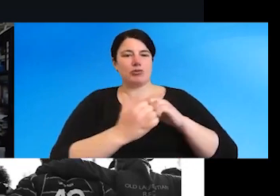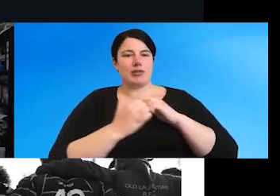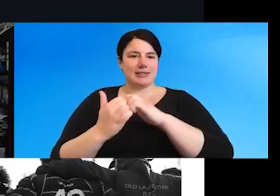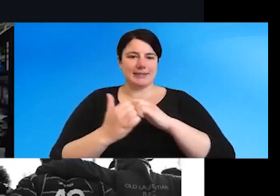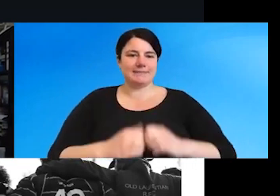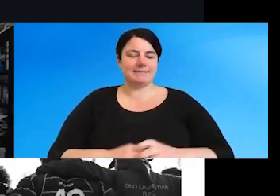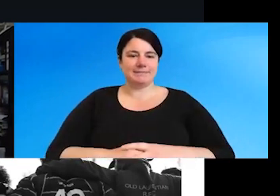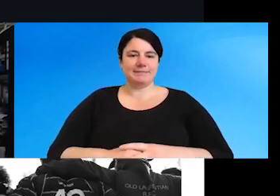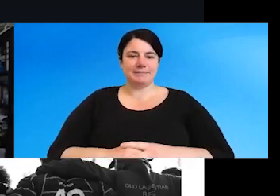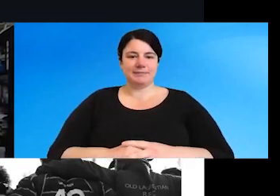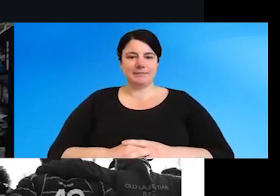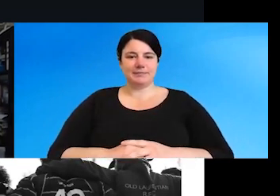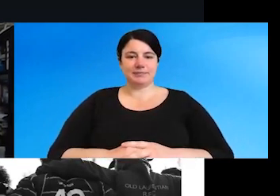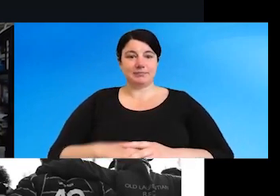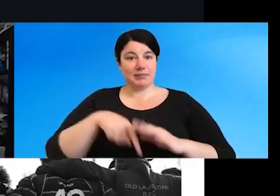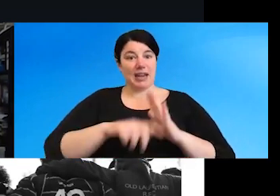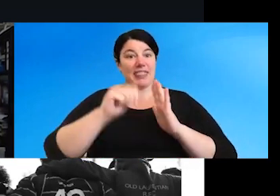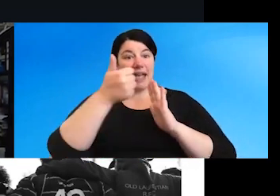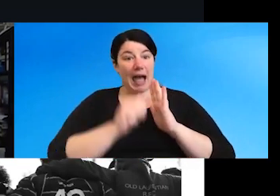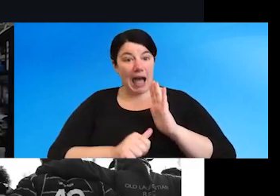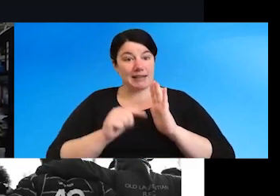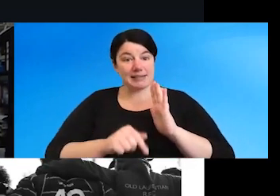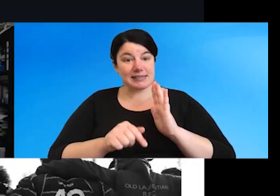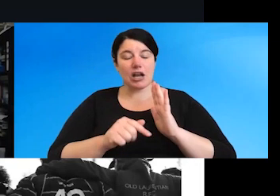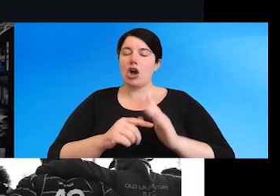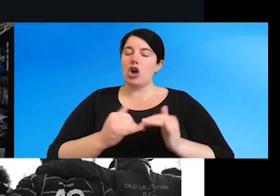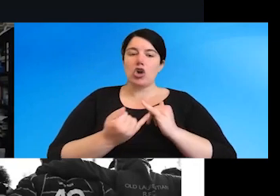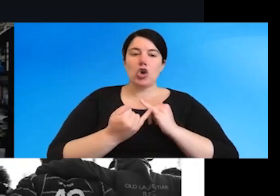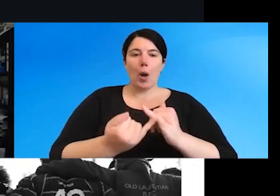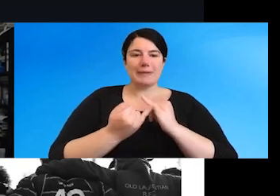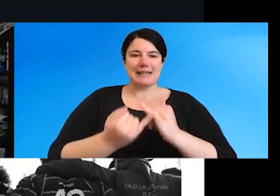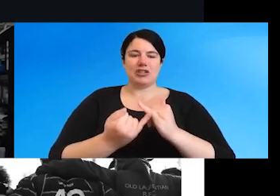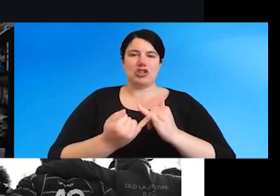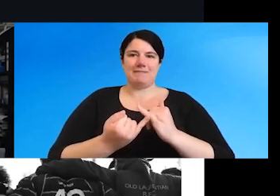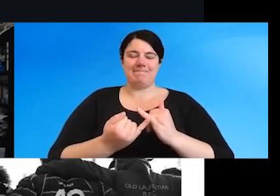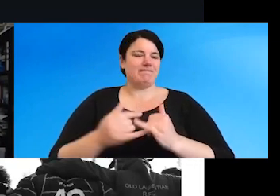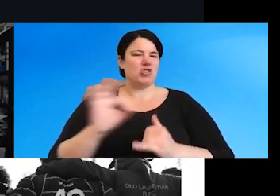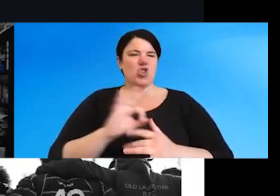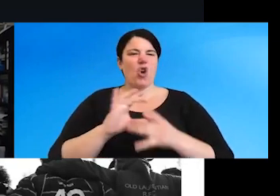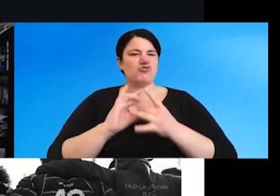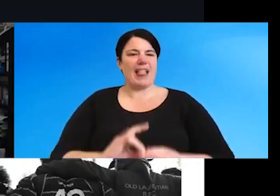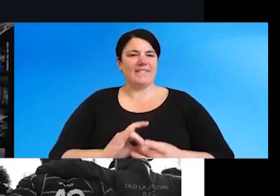believe in the arts, competition is simply not relevant. When people